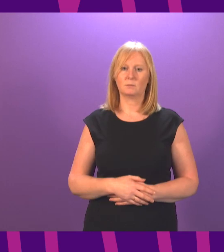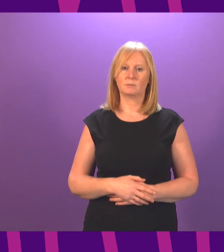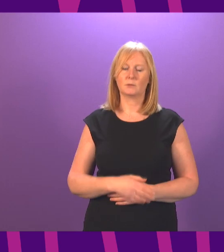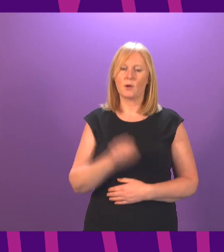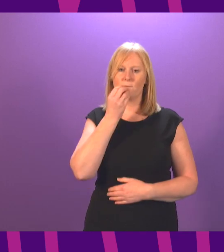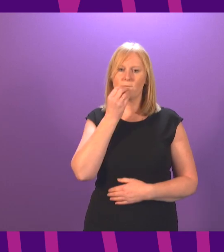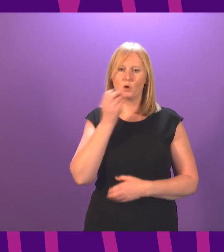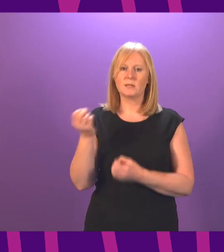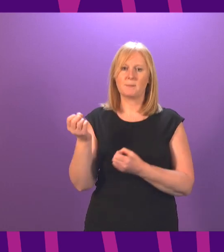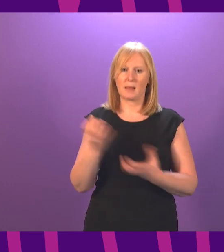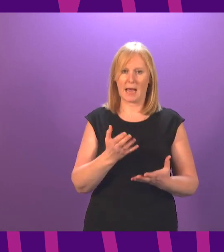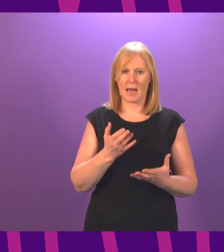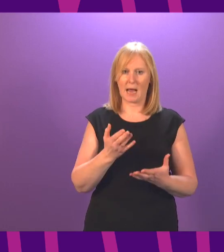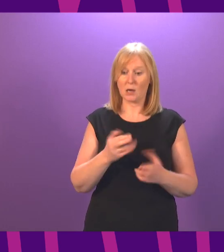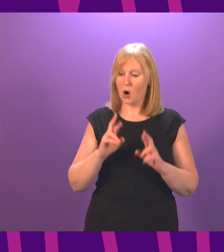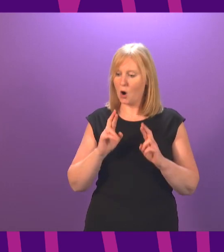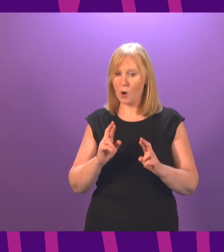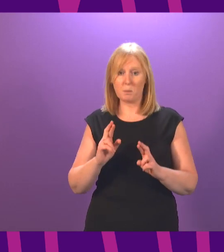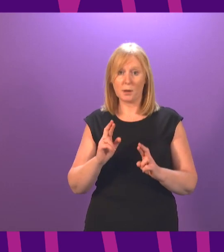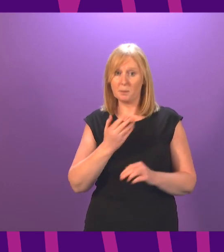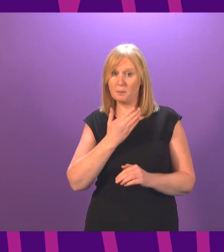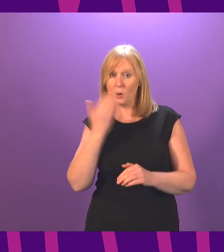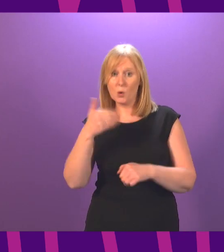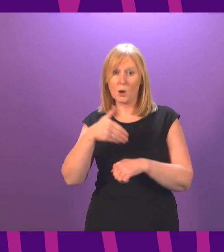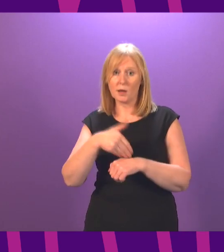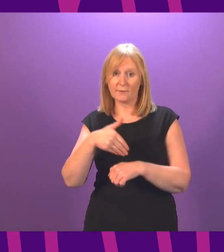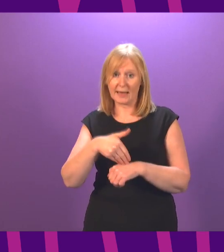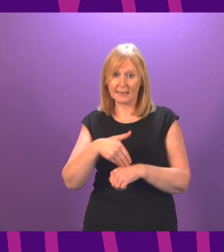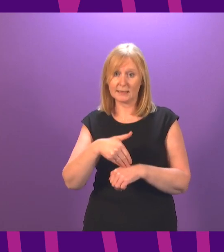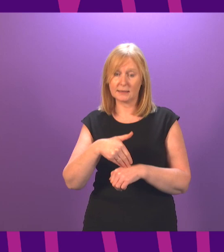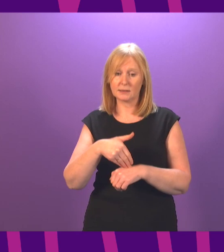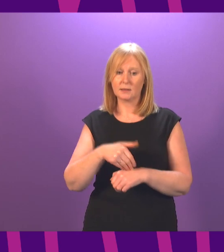I hope that we will see no impact on food supplies. It is positive that we are starting